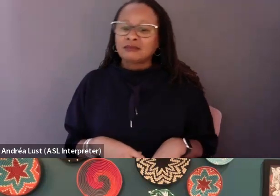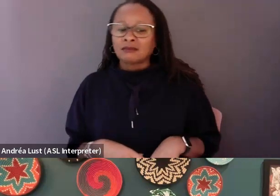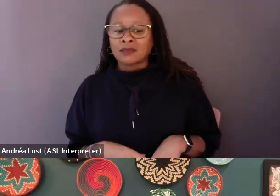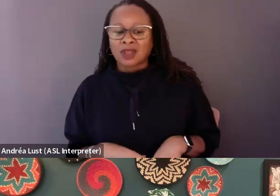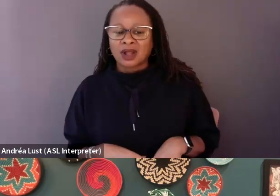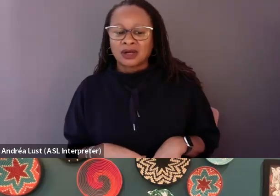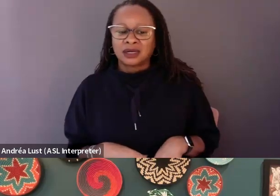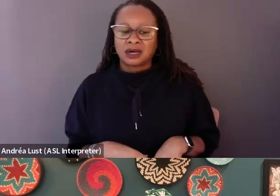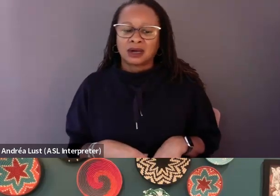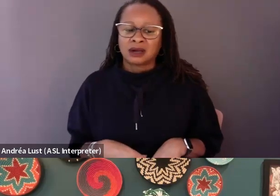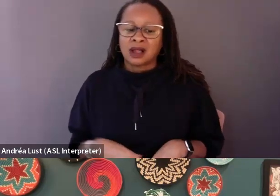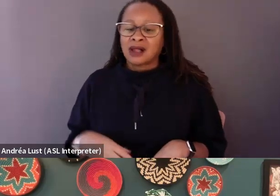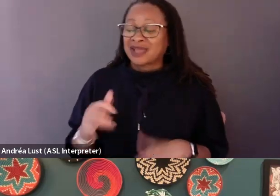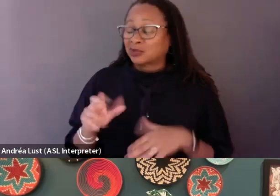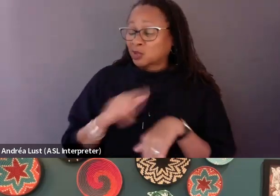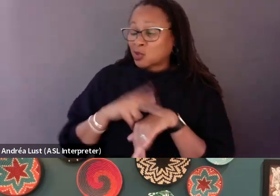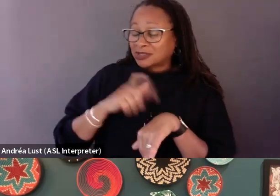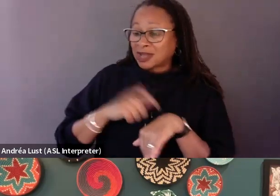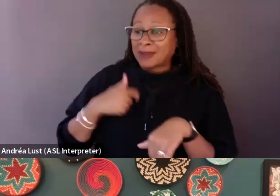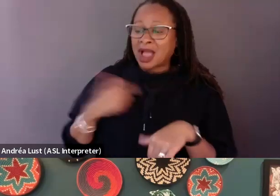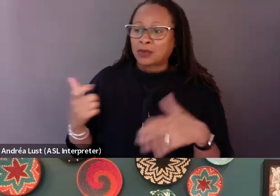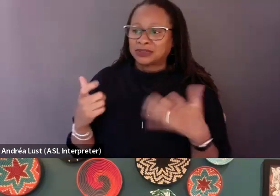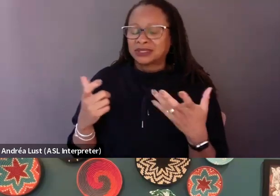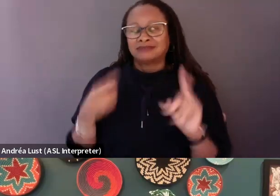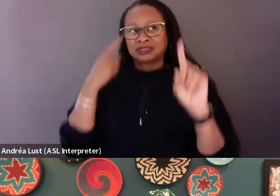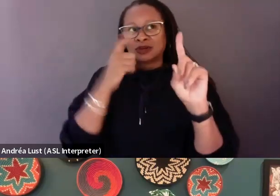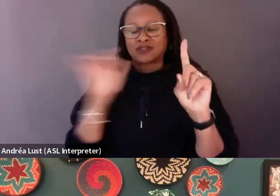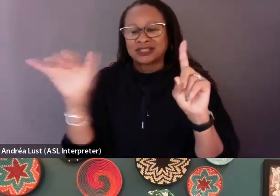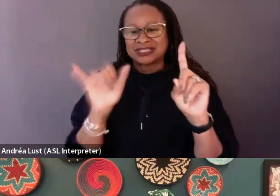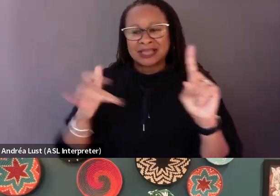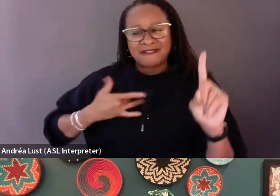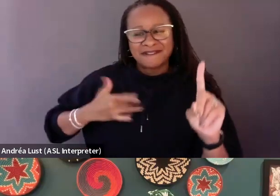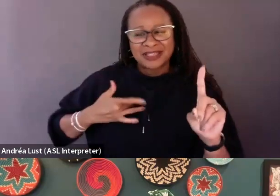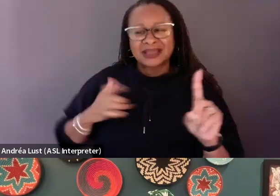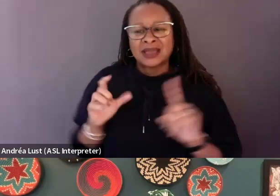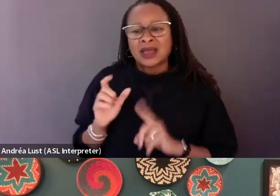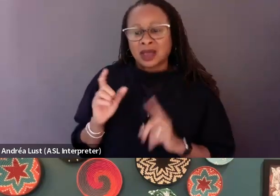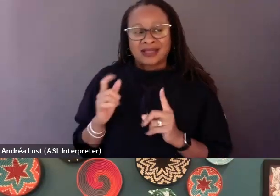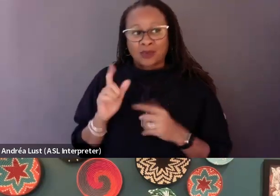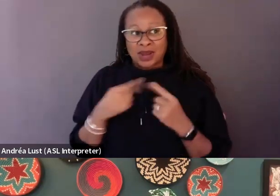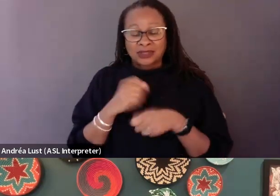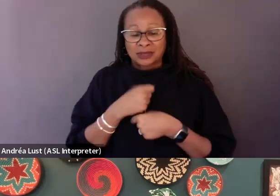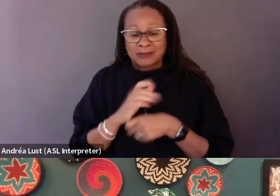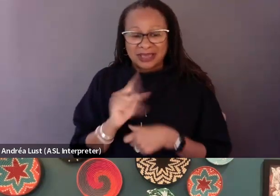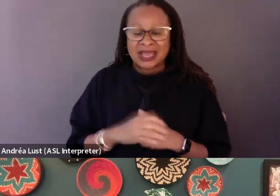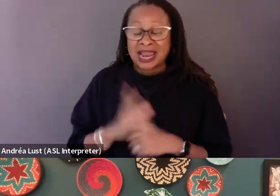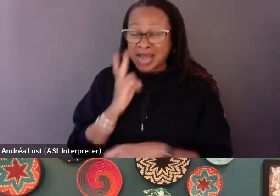that I was aspiring for while I was filming it. And I just saw in him that person who identifies moments,